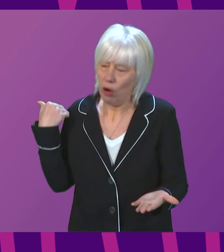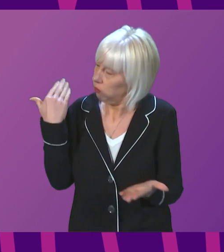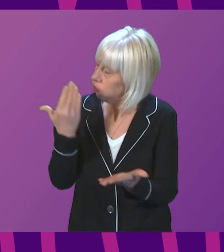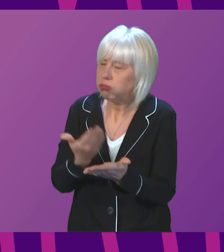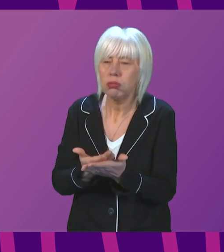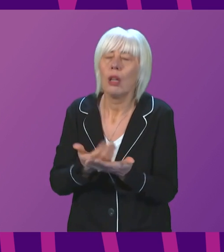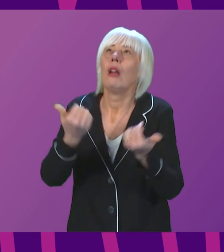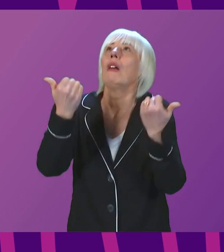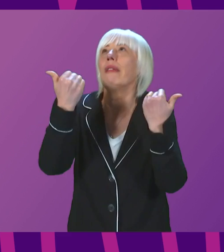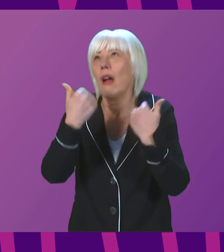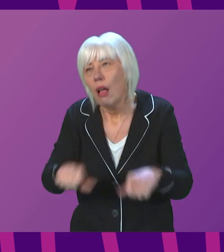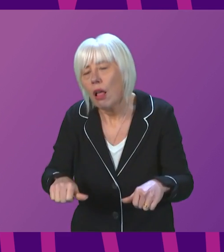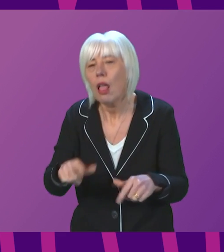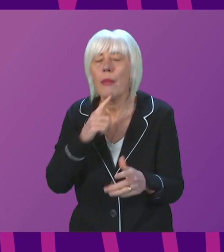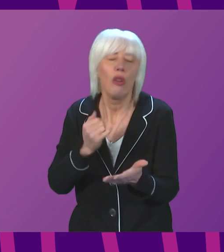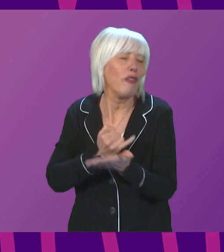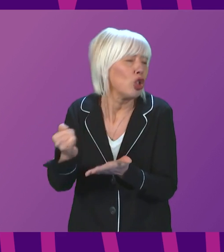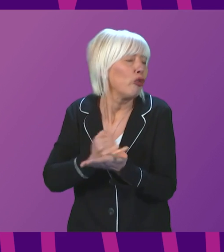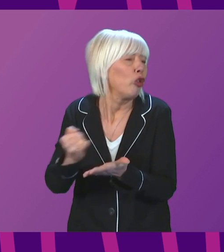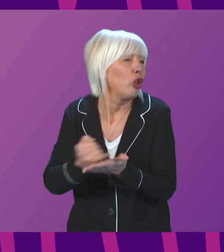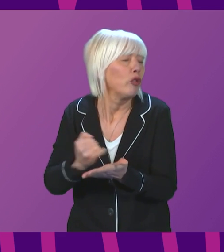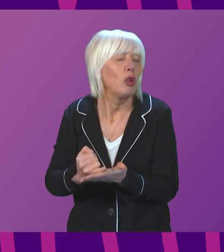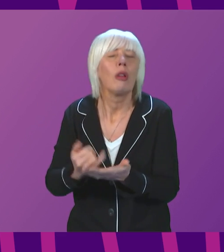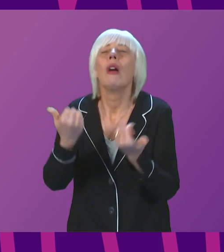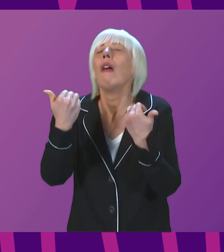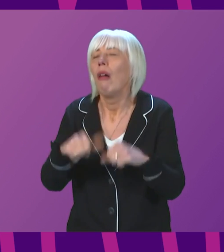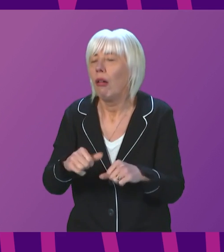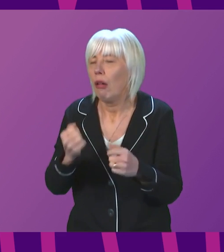Finally, after weeks of refusing to budge, the Government has U-turned and, although